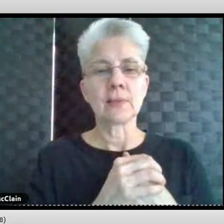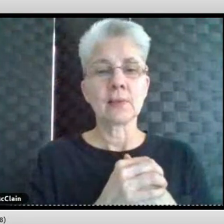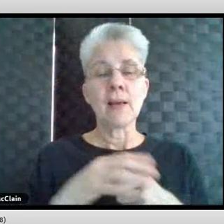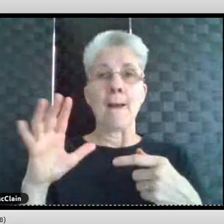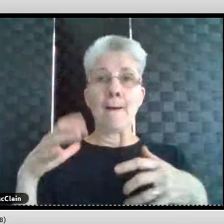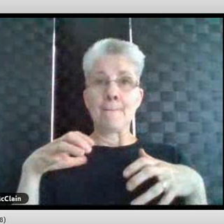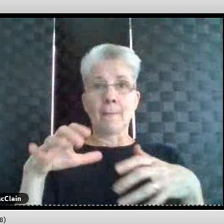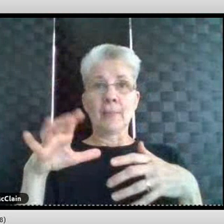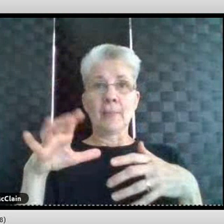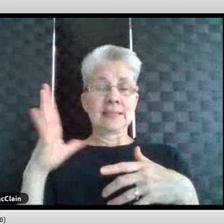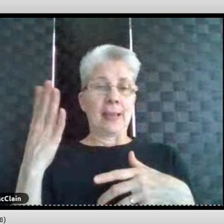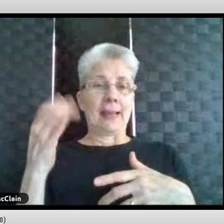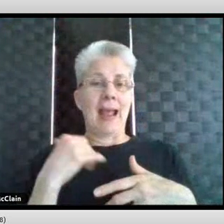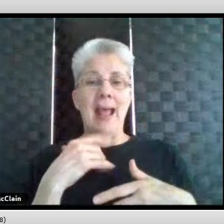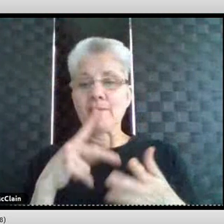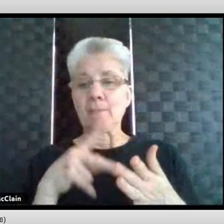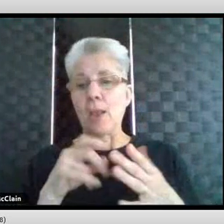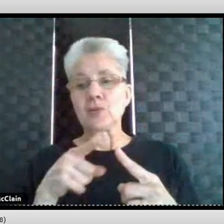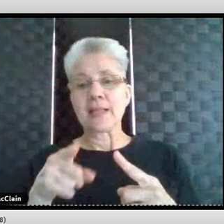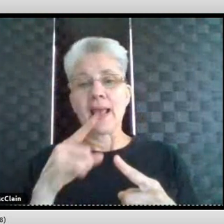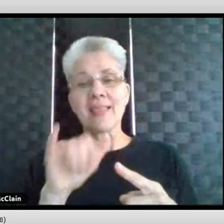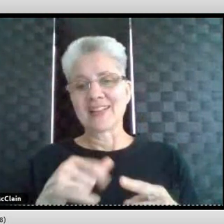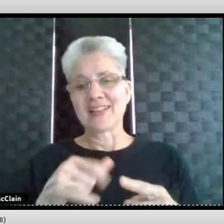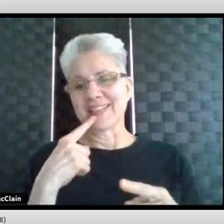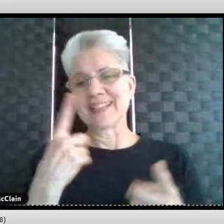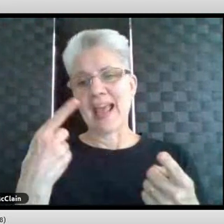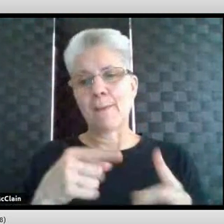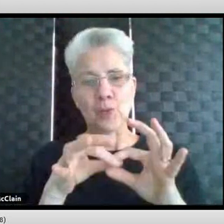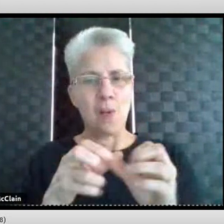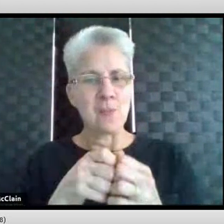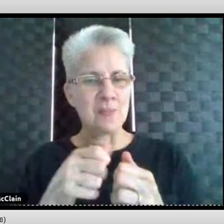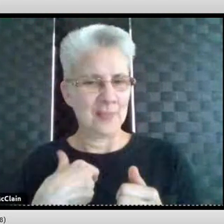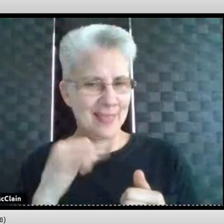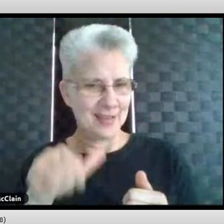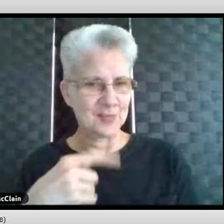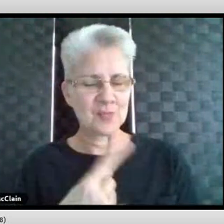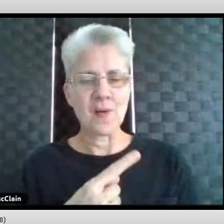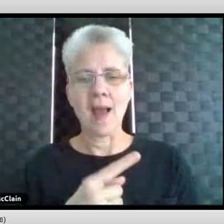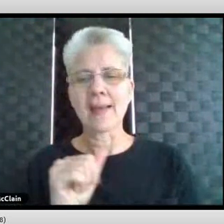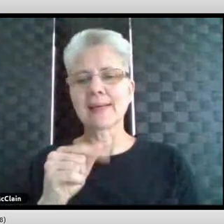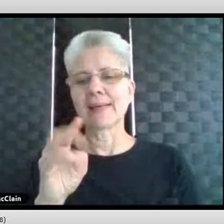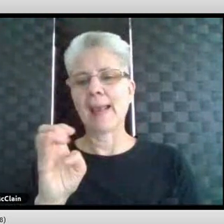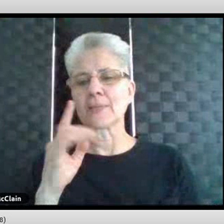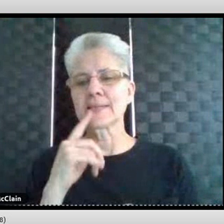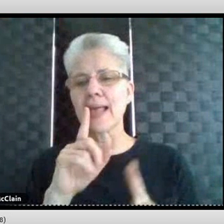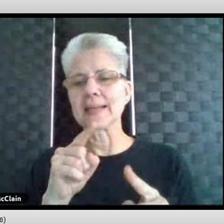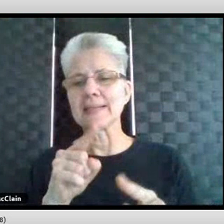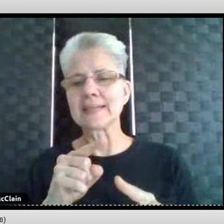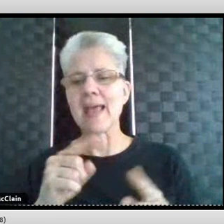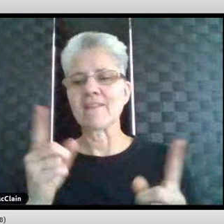I did not even pay her to say that. She happened to coordinate with me. Gabe said attend festivals and events to be able to hand out fliers and speak with people